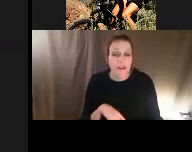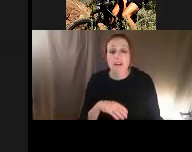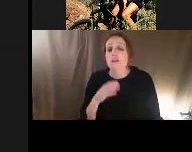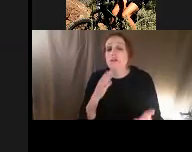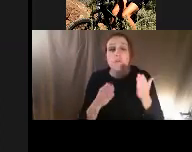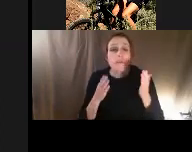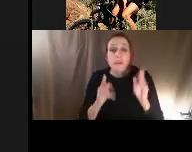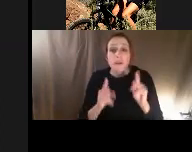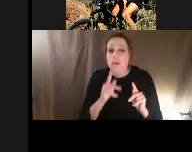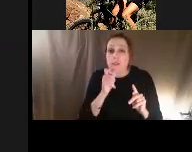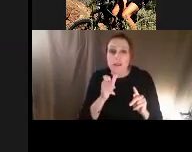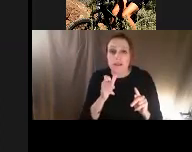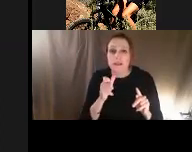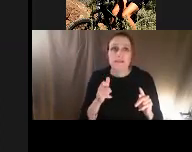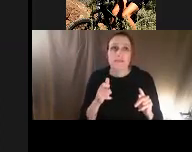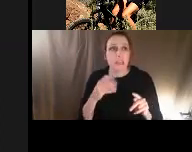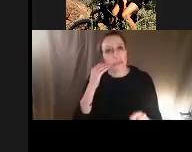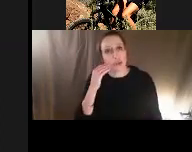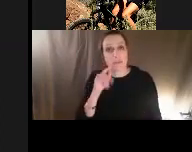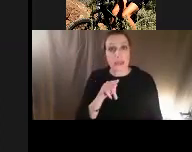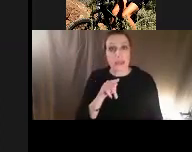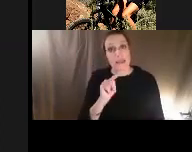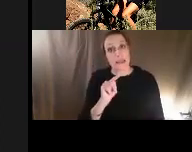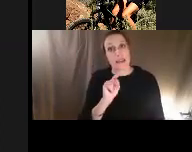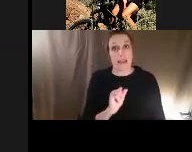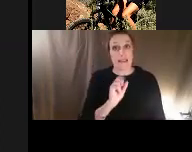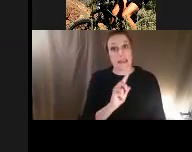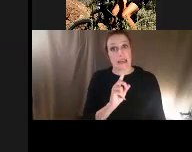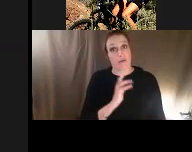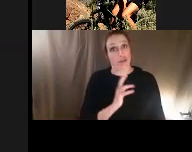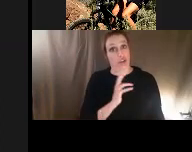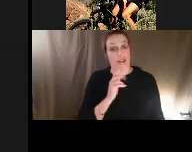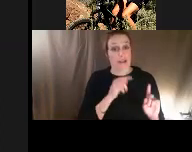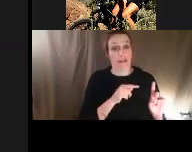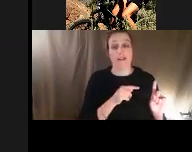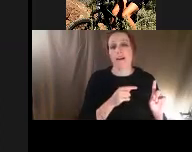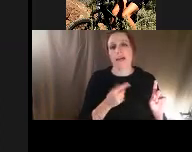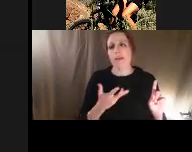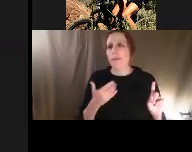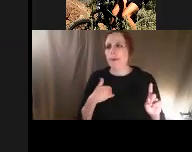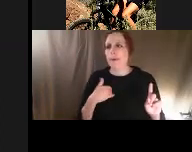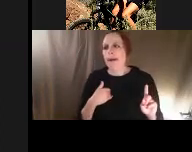full fledged post traumatic stress disorder, they may only experience a few symptoms of trauma or